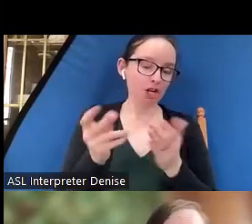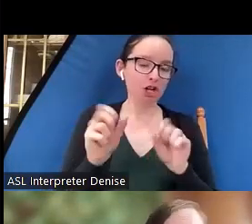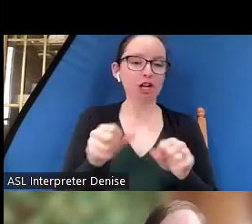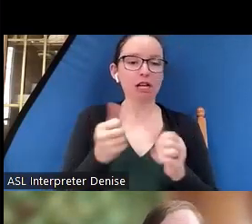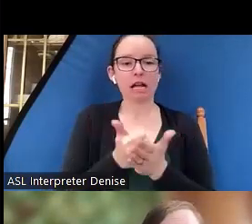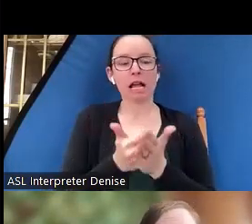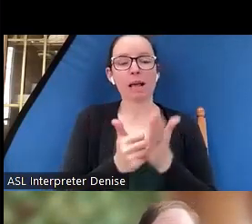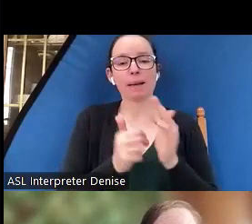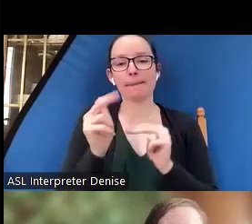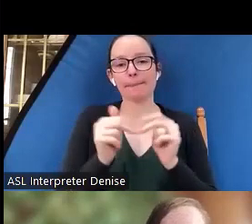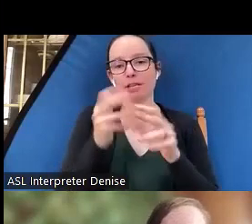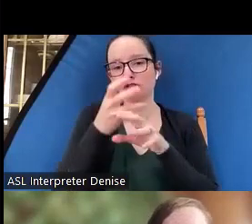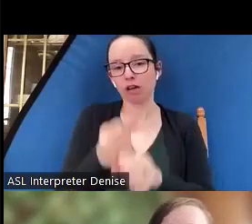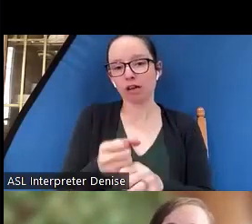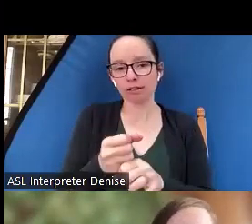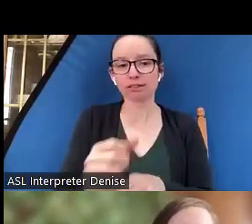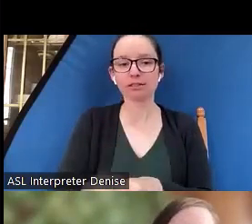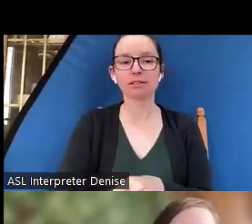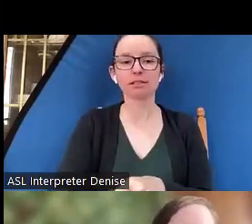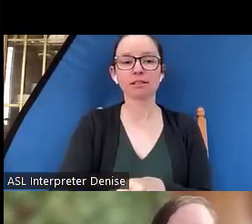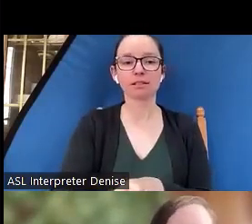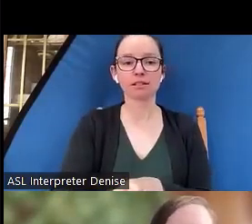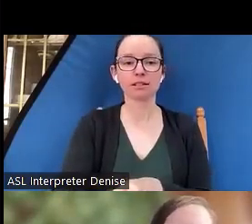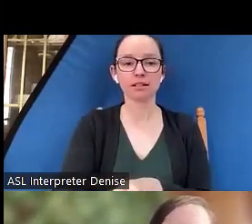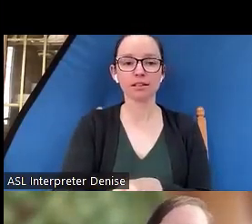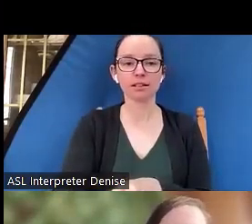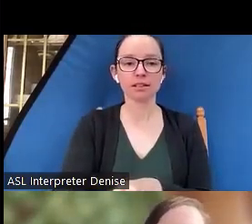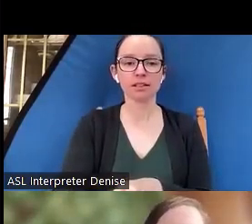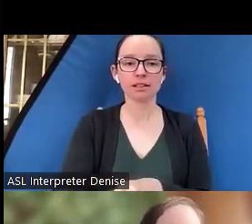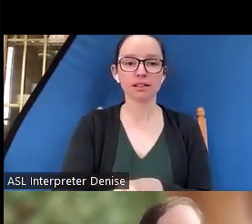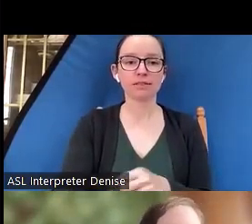And the final point here is just on shared leadership that these